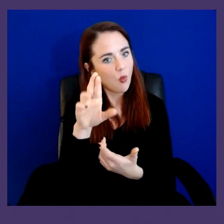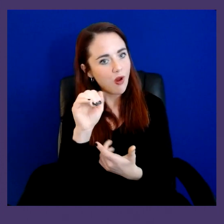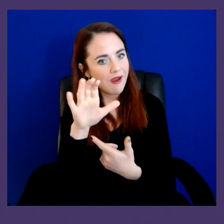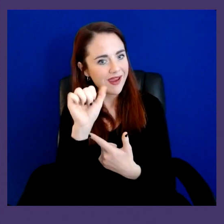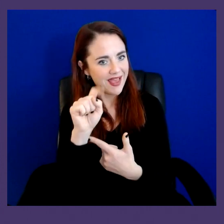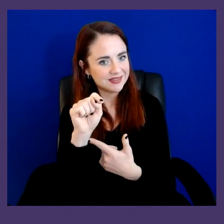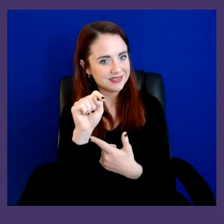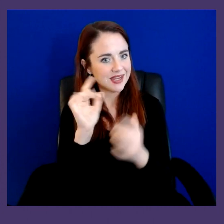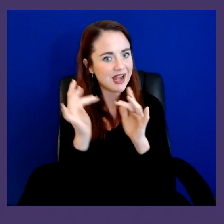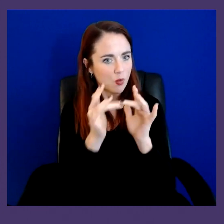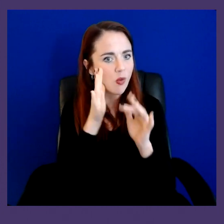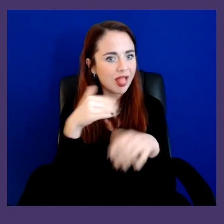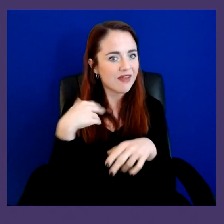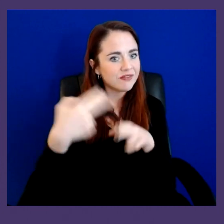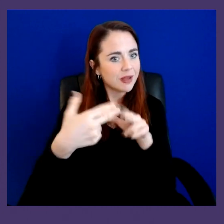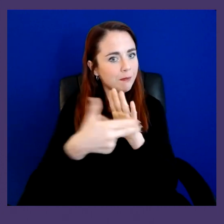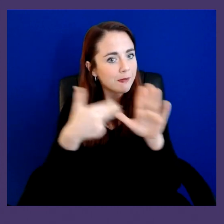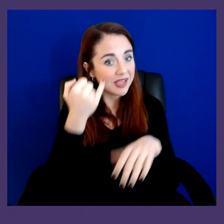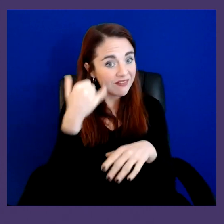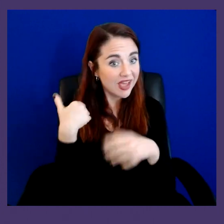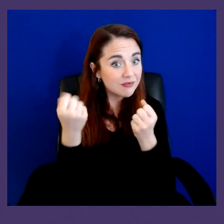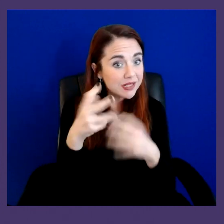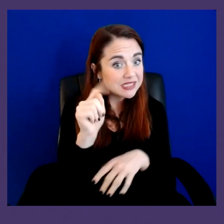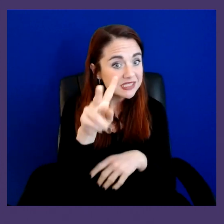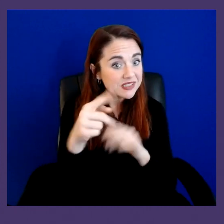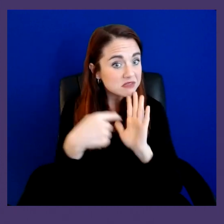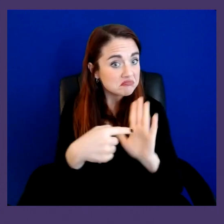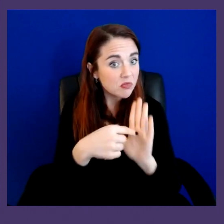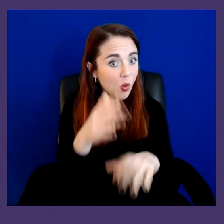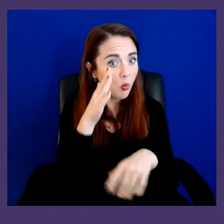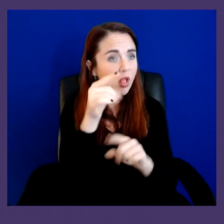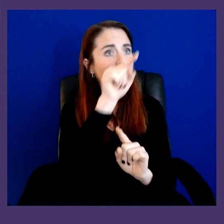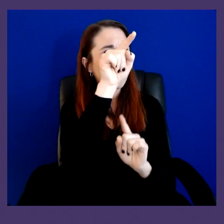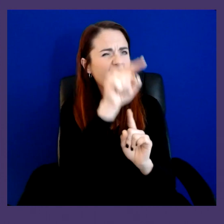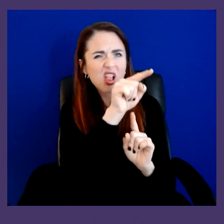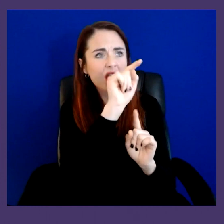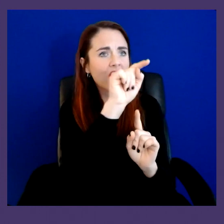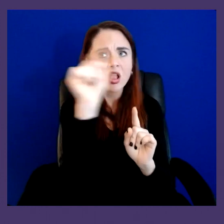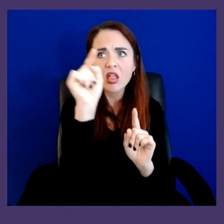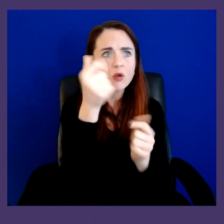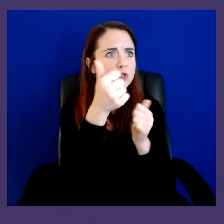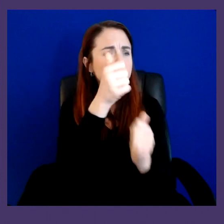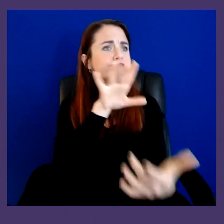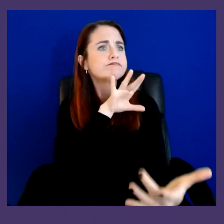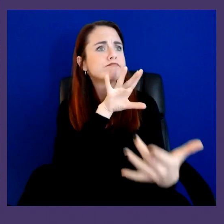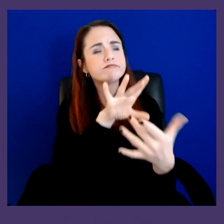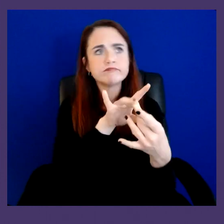So if you had multiple TVs, you would have an AuraCast network for each one of those TVs, and you'll just choose the one.